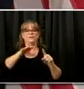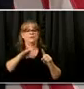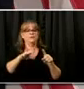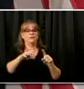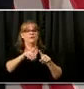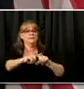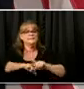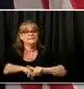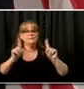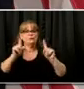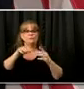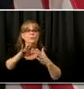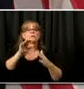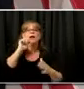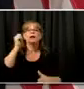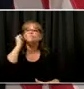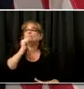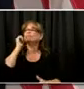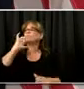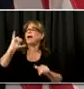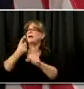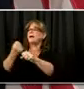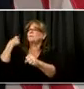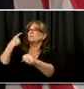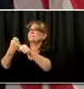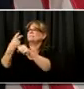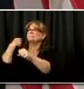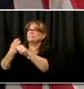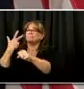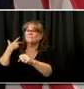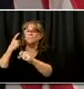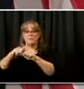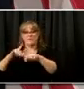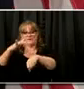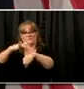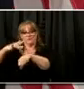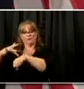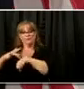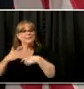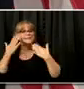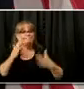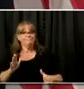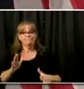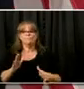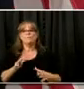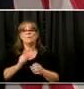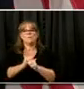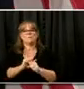to working on what those-, what that might look like for a successful, safe, and fun Halloween.